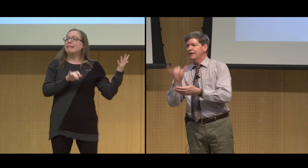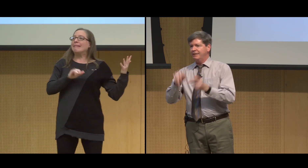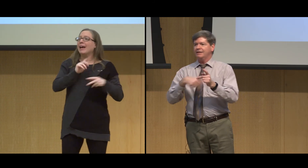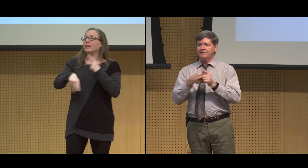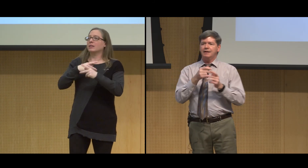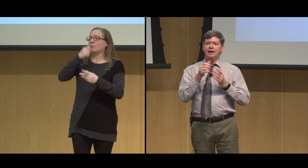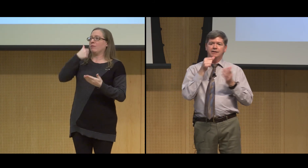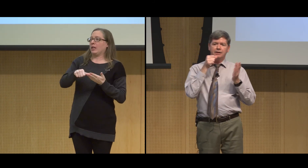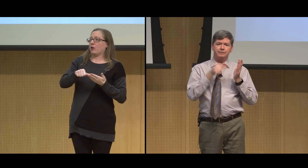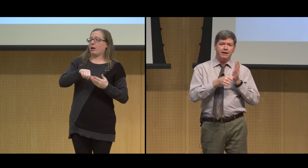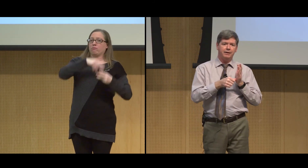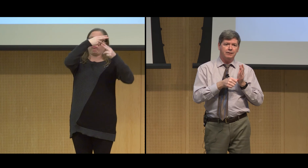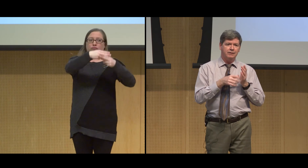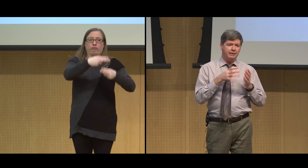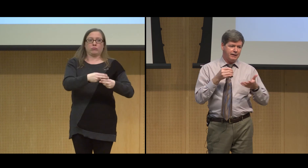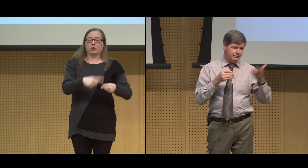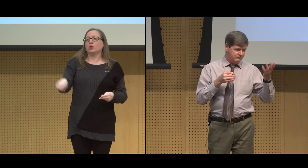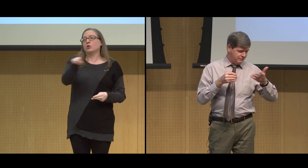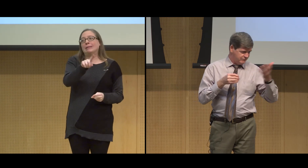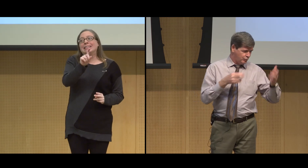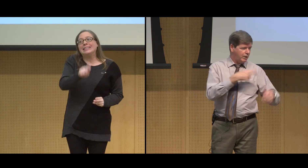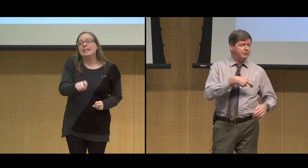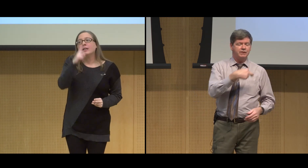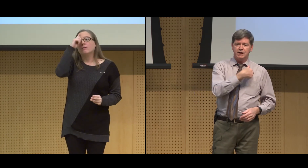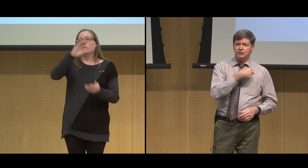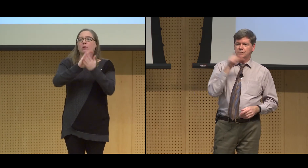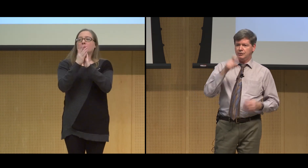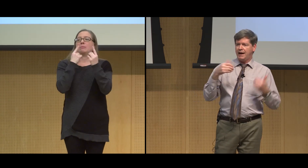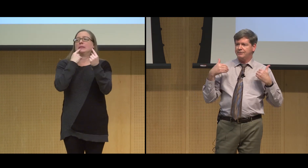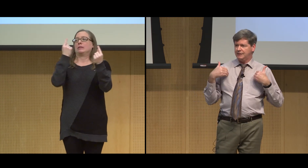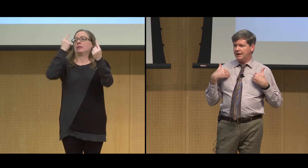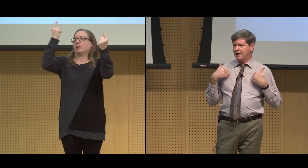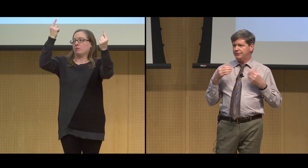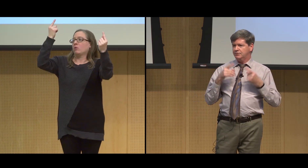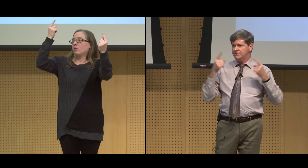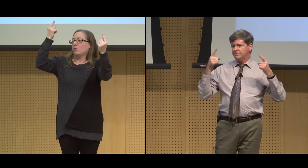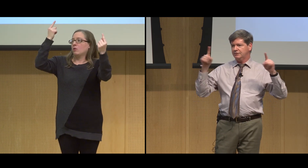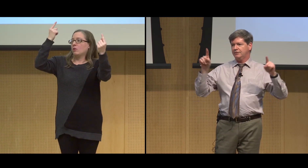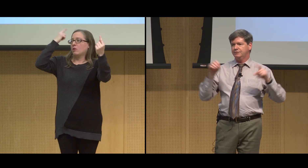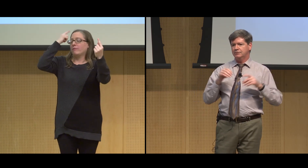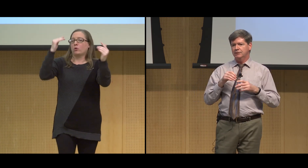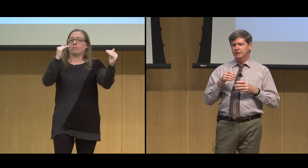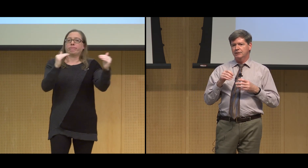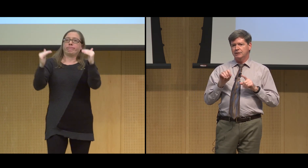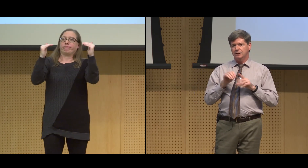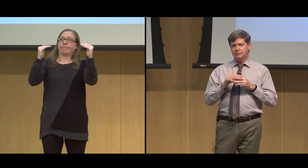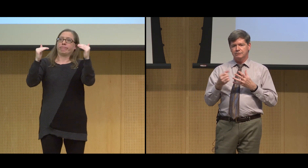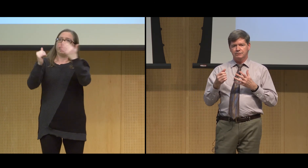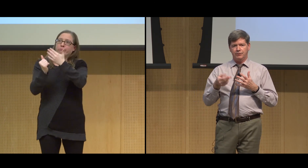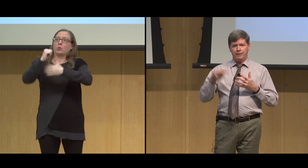And that's the kind of letter and reputation that you have to have to be successful in,